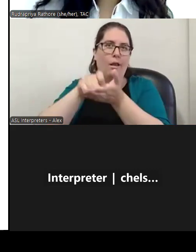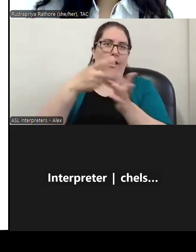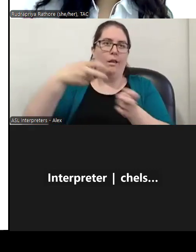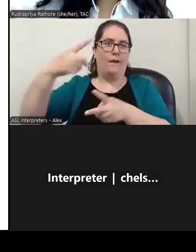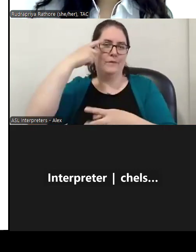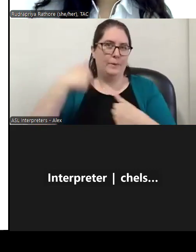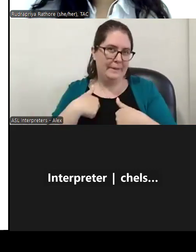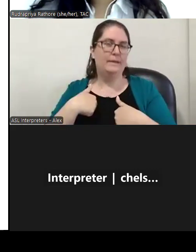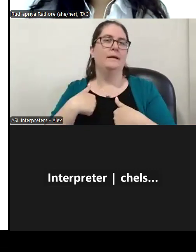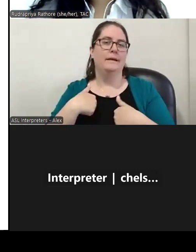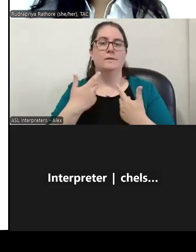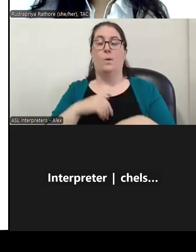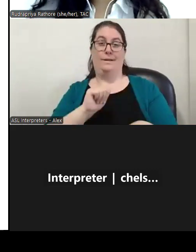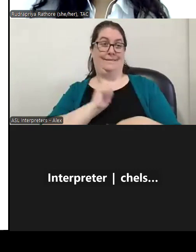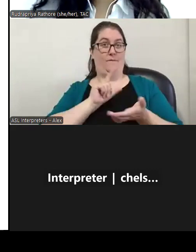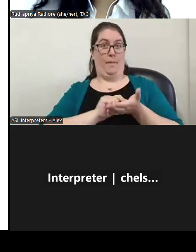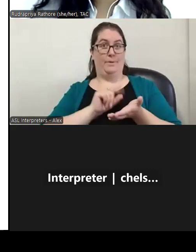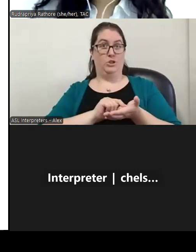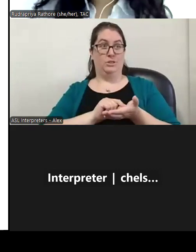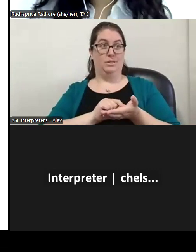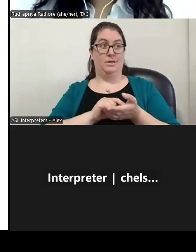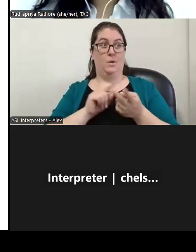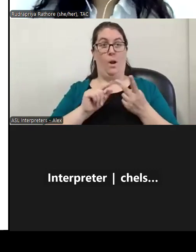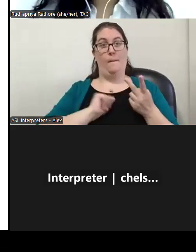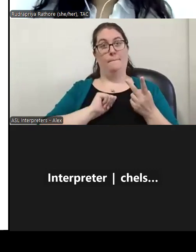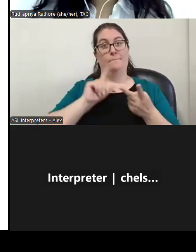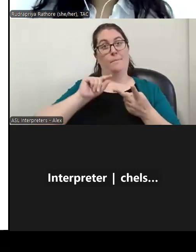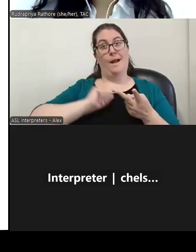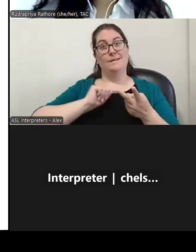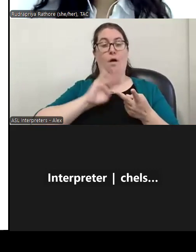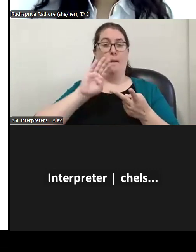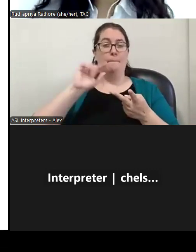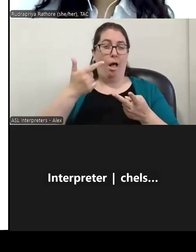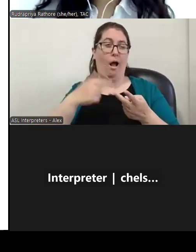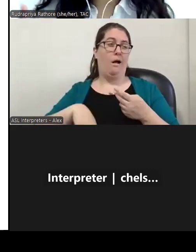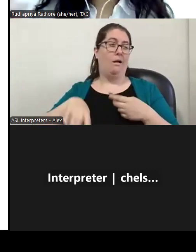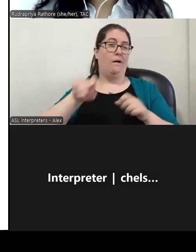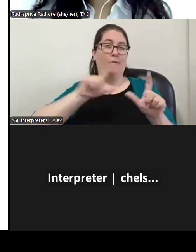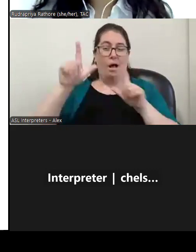so things like self-publishing or publishing your own work on blogs or on Medium or in your